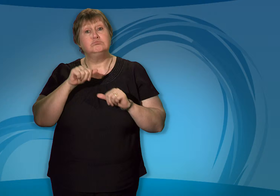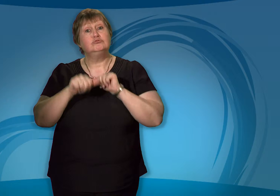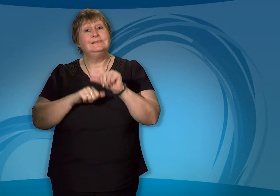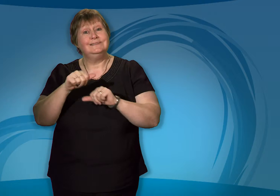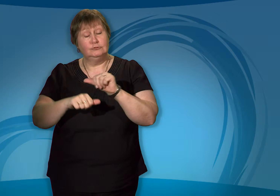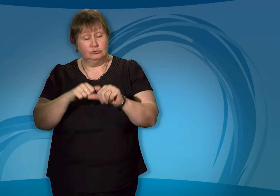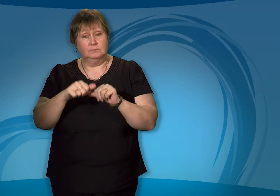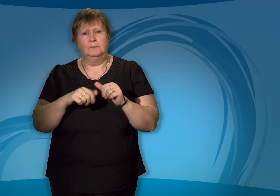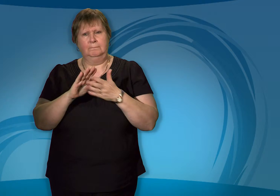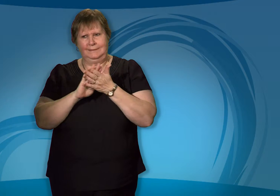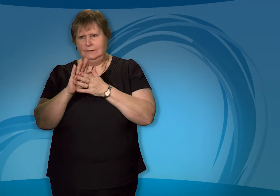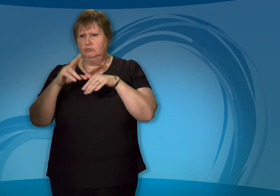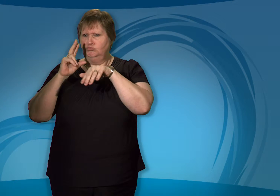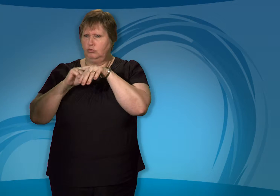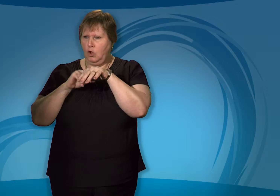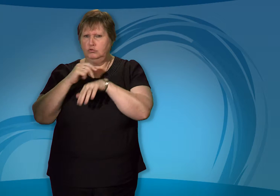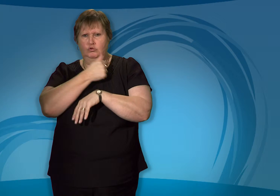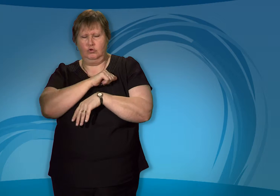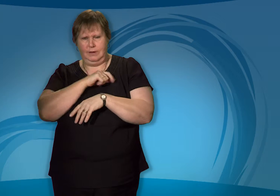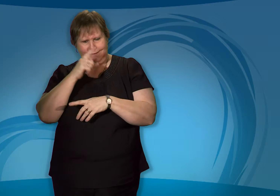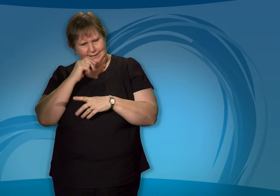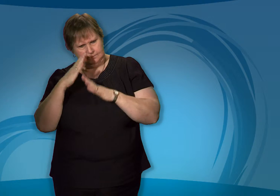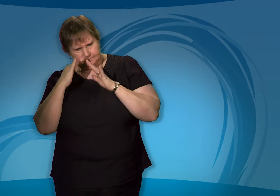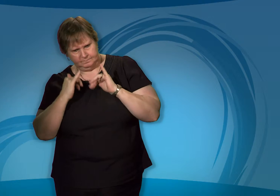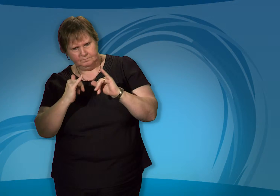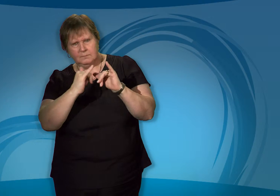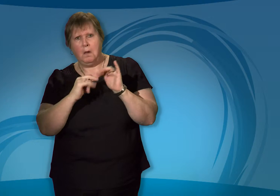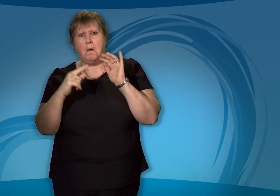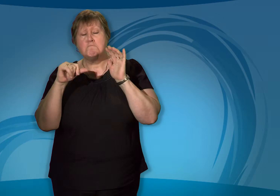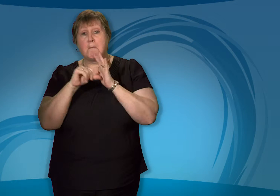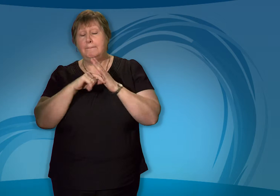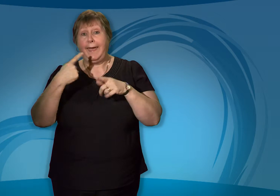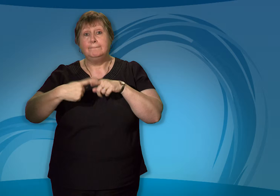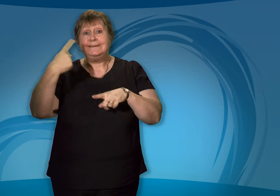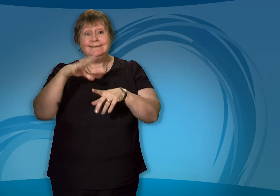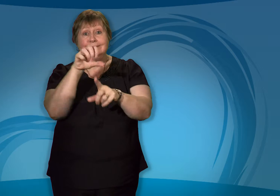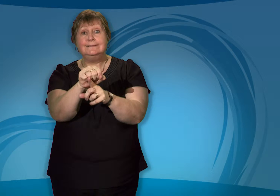This procedure allows the doctor or nurse to see most problems immediately.